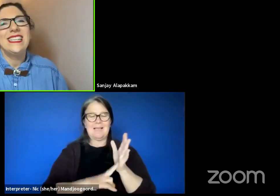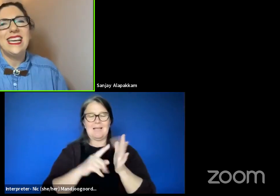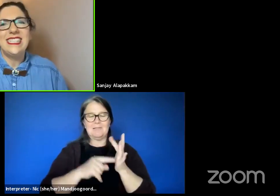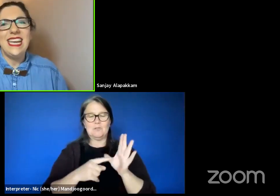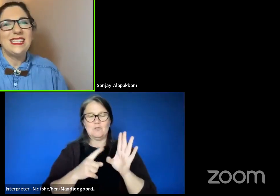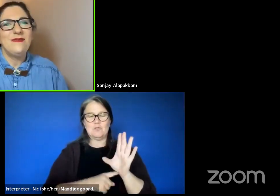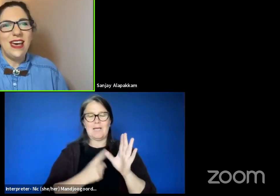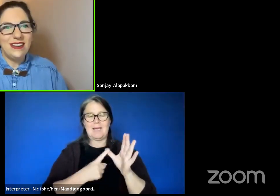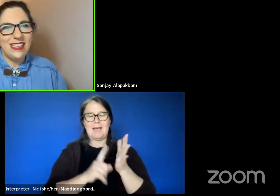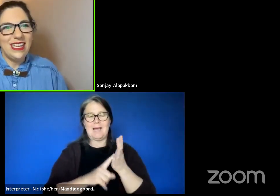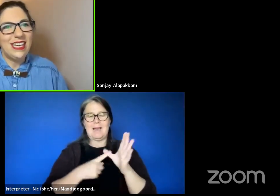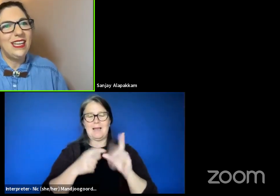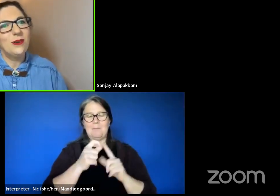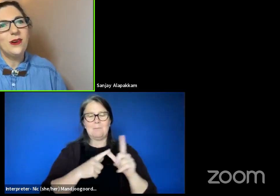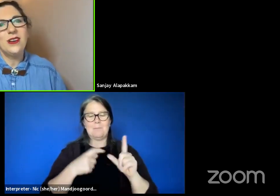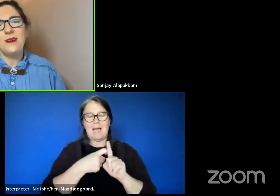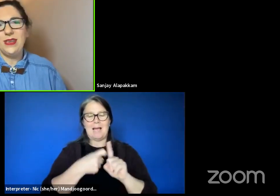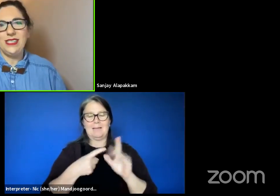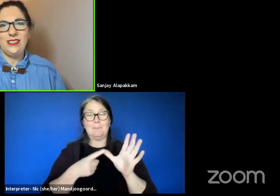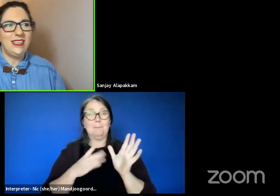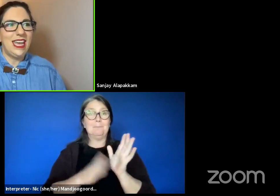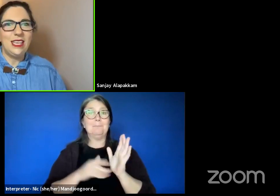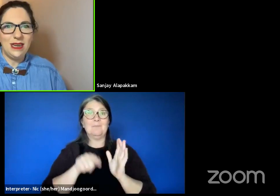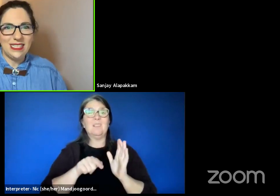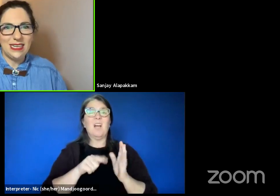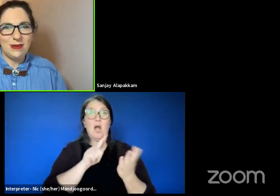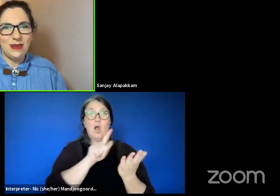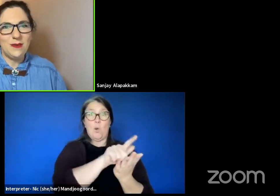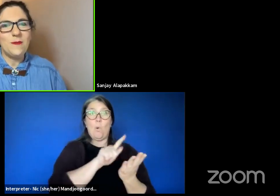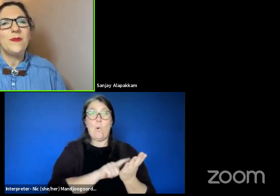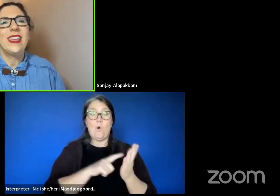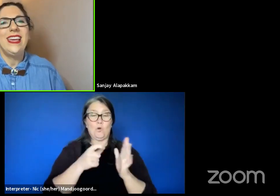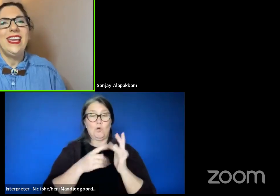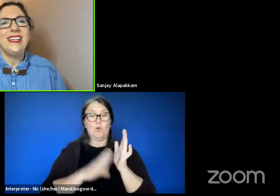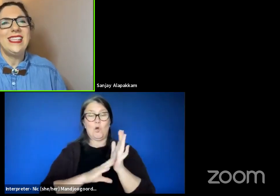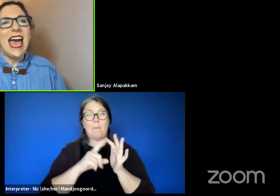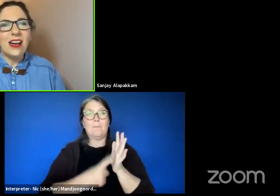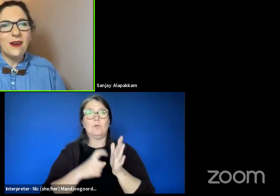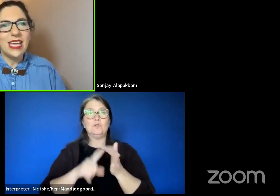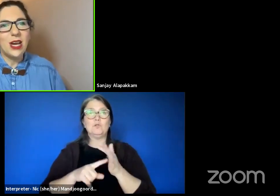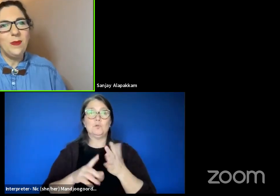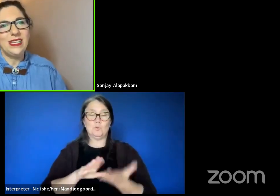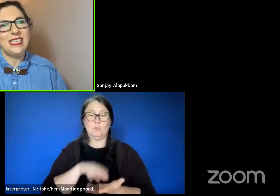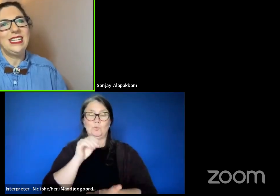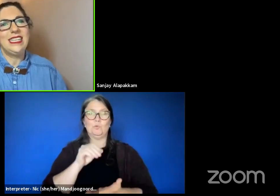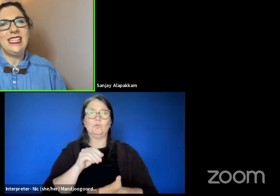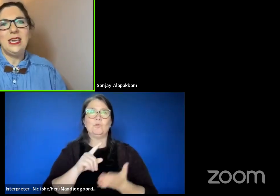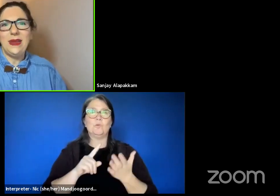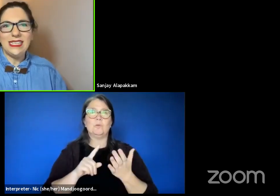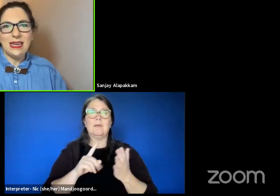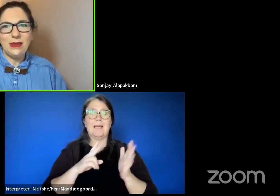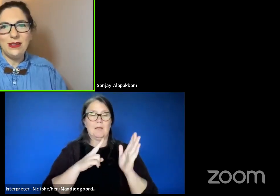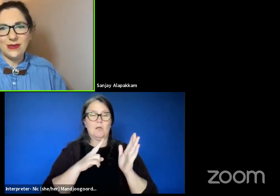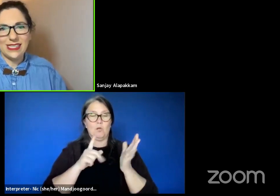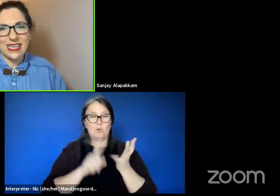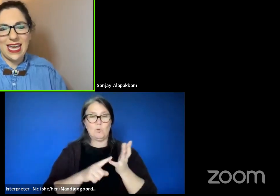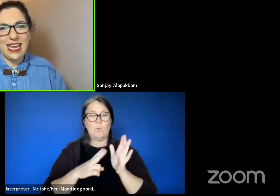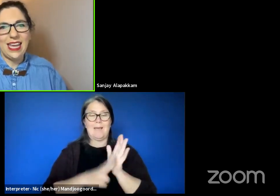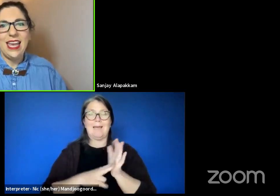sand Sanjay, sorry, son Sanjay, sorry, sanjay Allah pack them Sanjay, sorry, sanjay Allah peckham Sanjay is a final year law. student at you NSW. Here's the